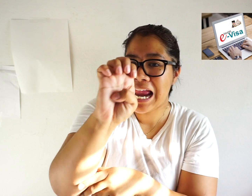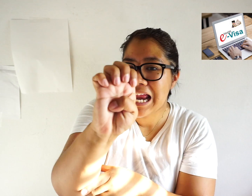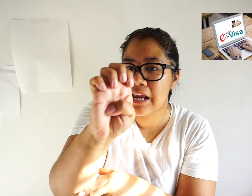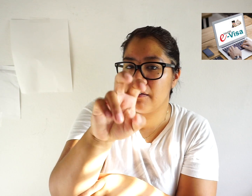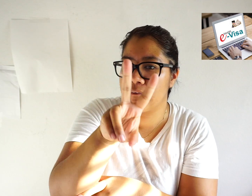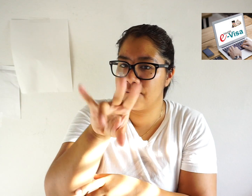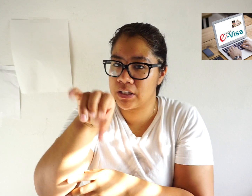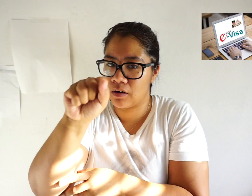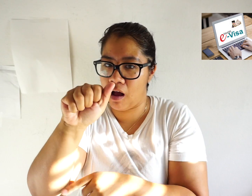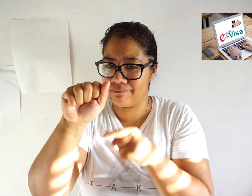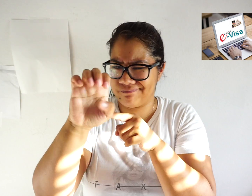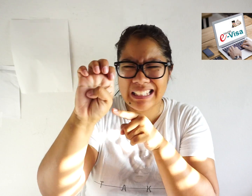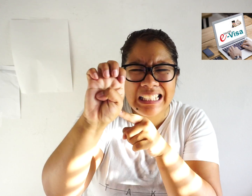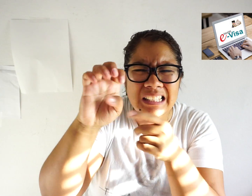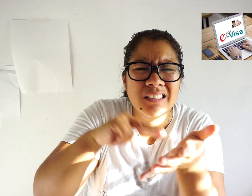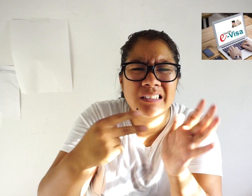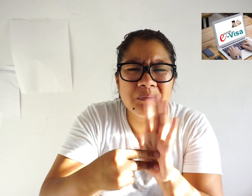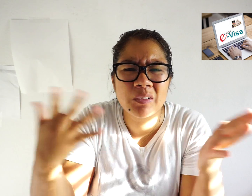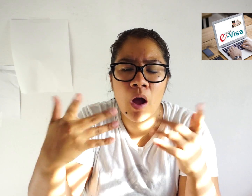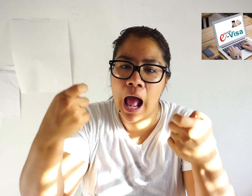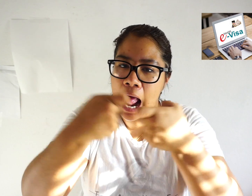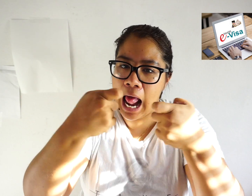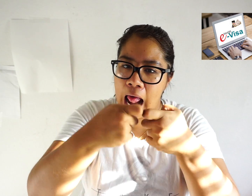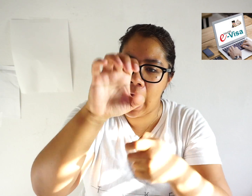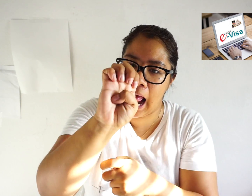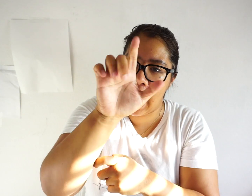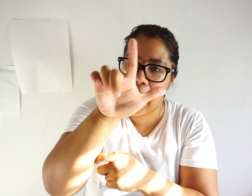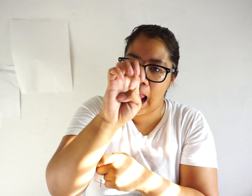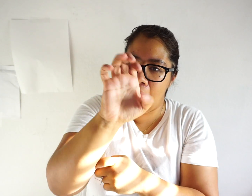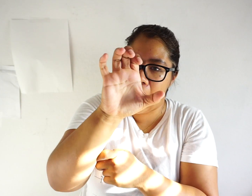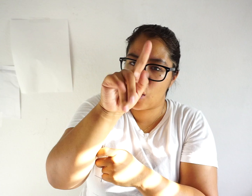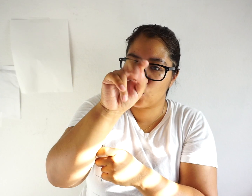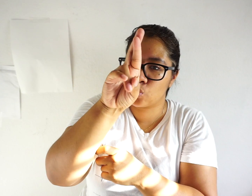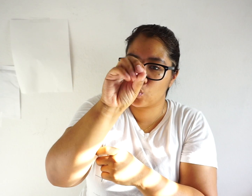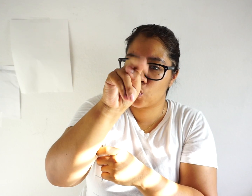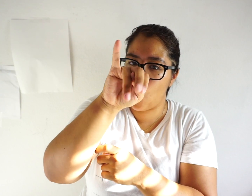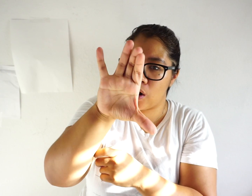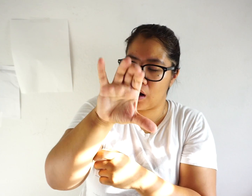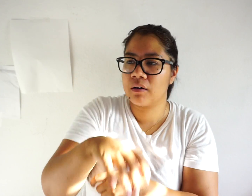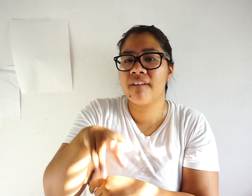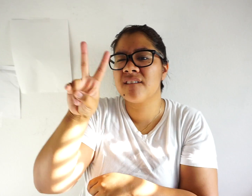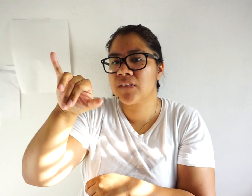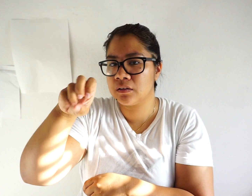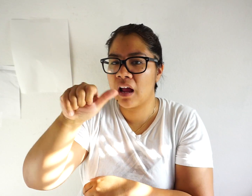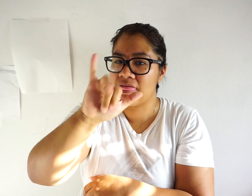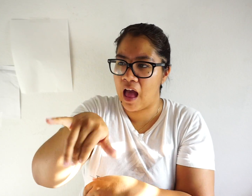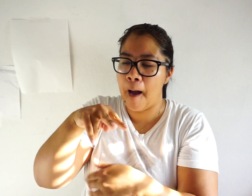That's called E- visa What does E stand for? Electronic visa